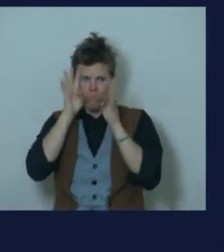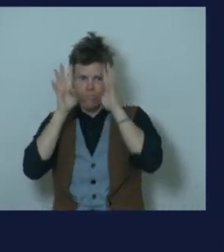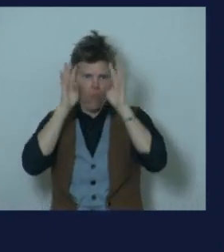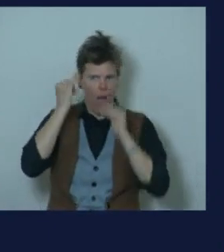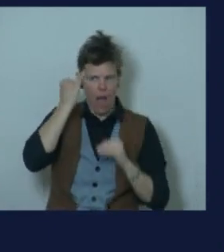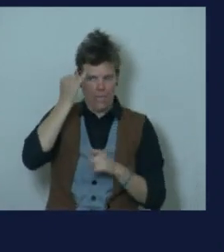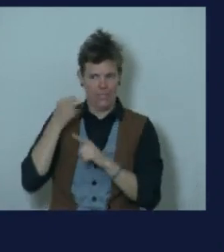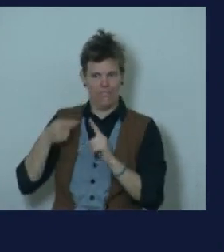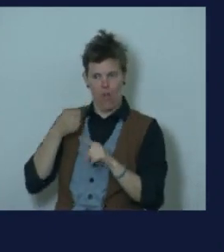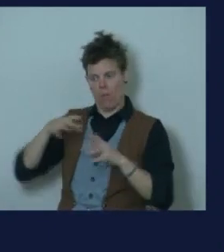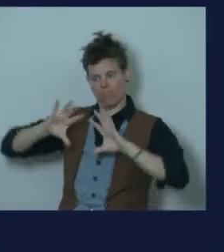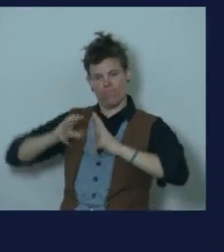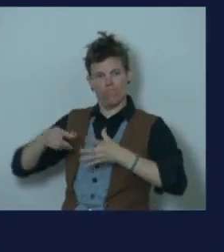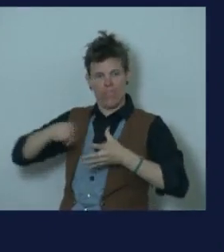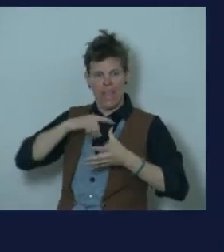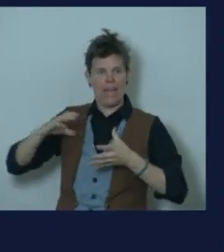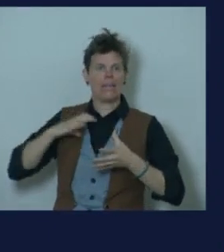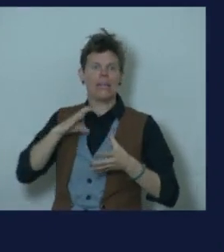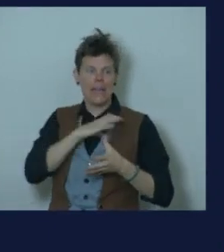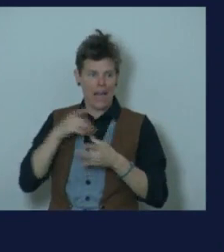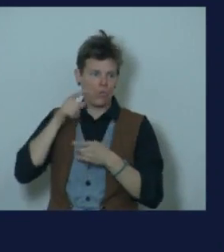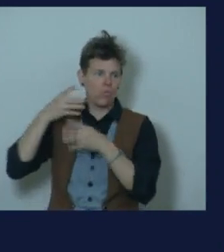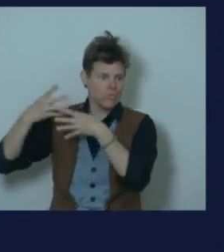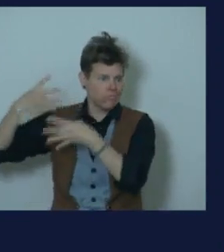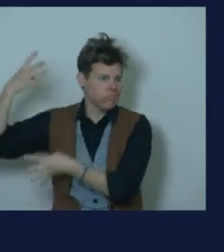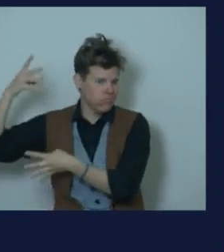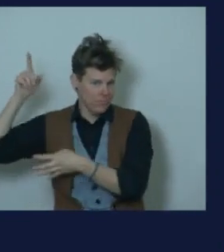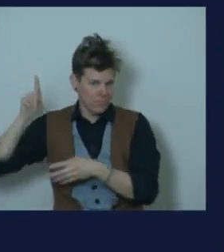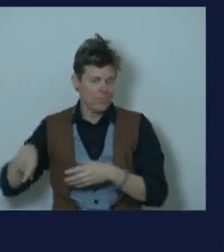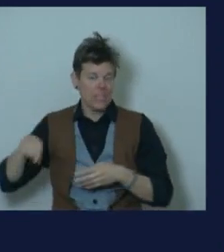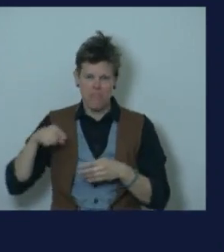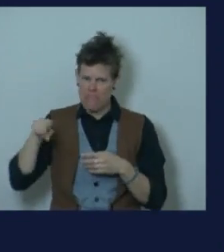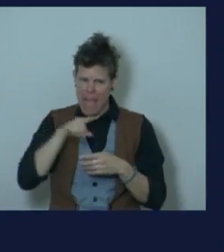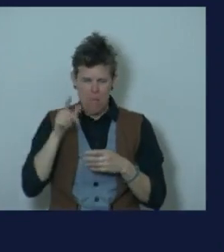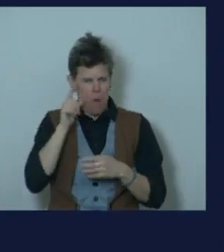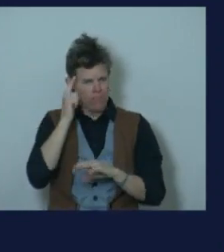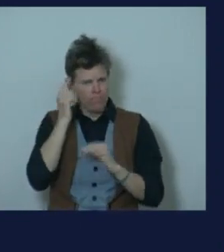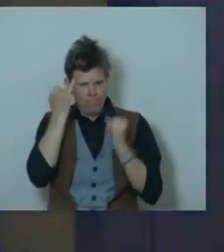AGAIN, I’M VERY EXCITED ABOUT THE ANNOUNCEMENT OF THE COUNCIL.